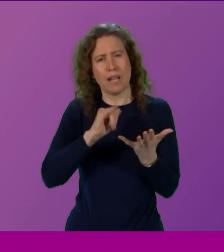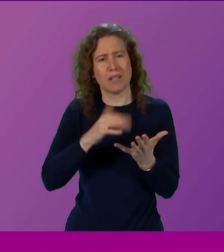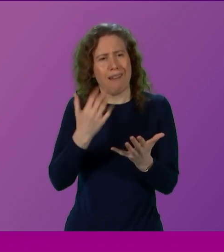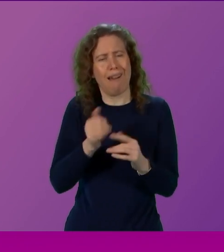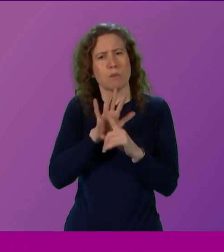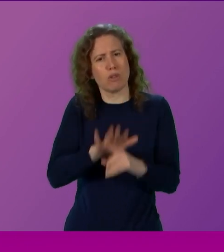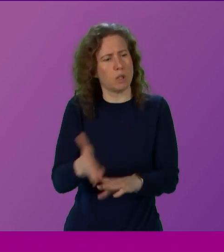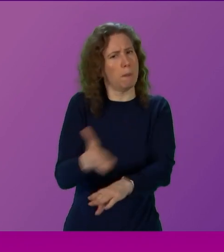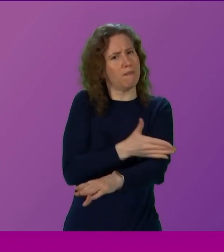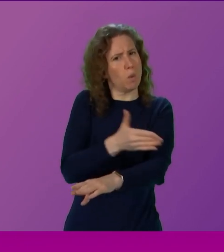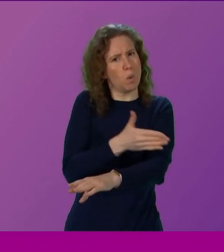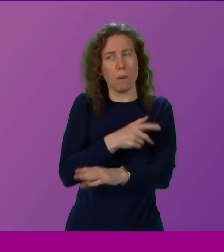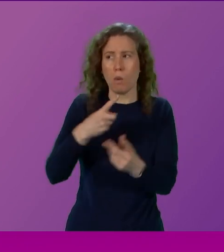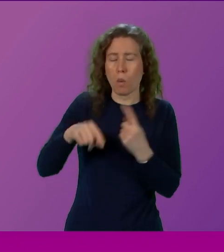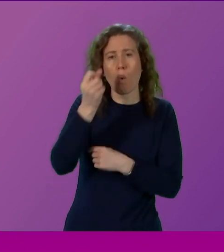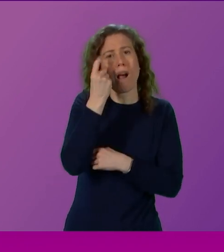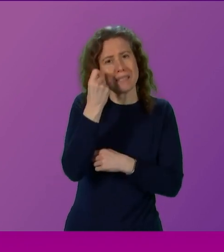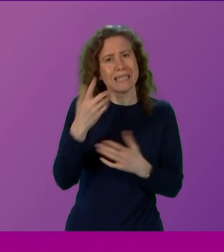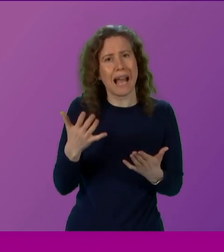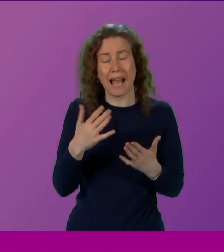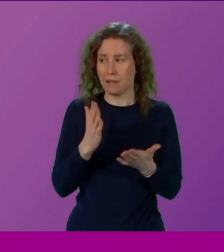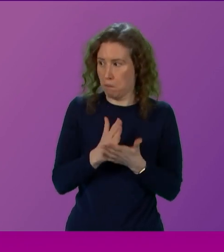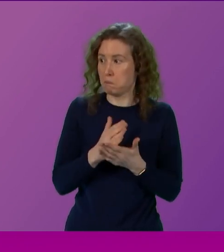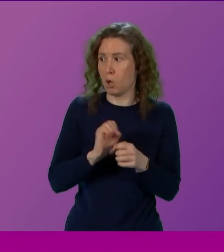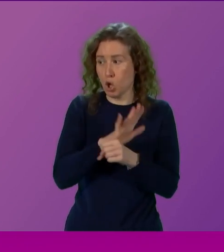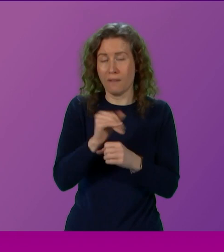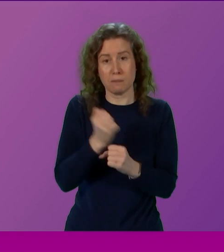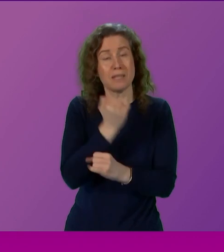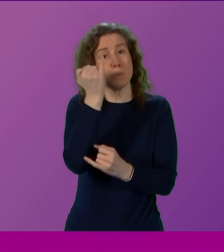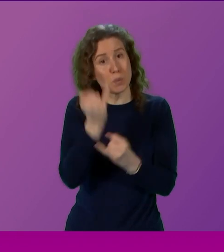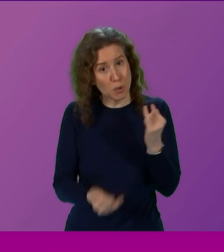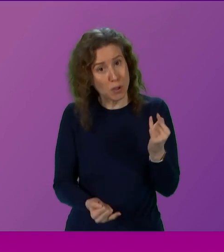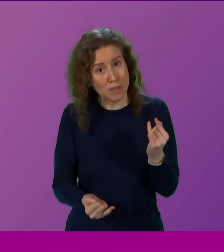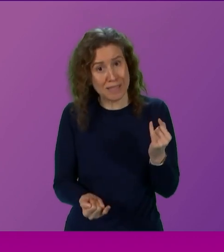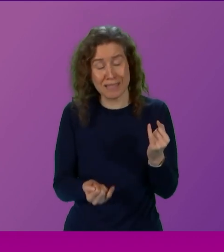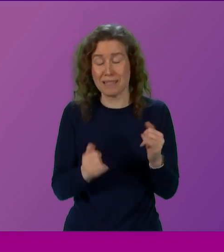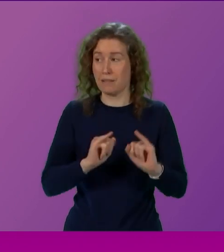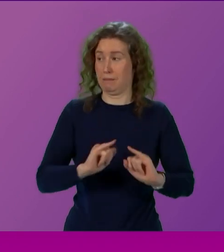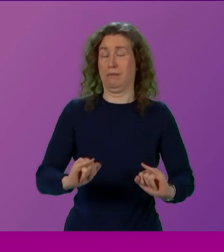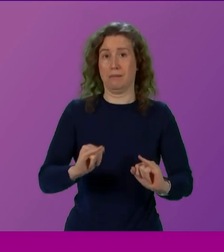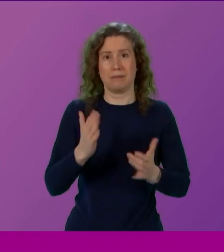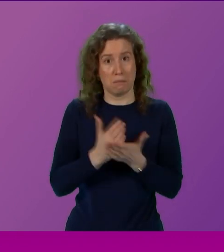but everyone understands the significant exacerbation of those pressures on the NHS